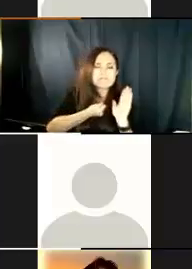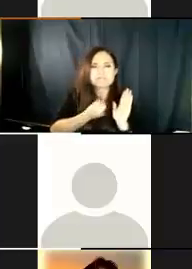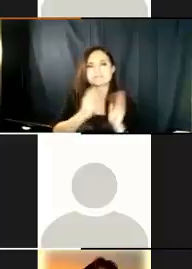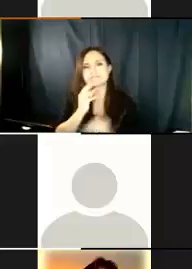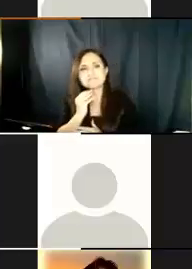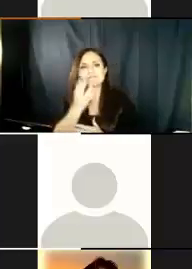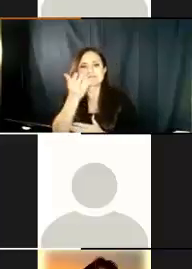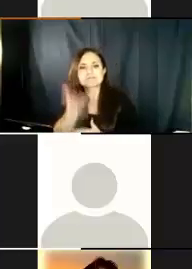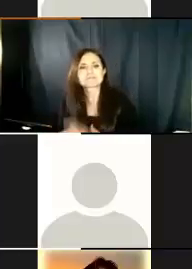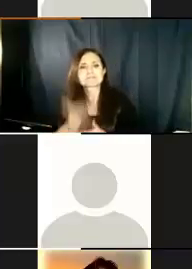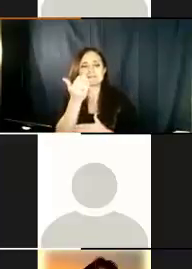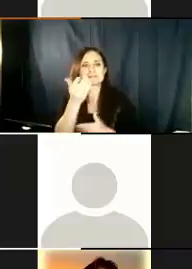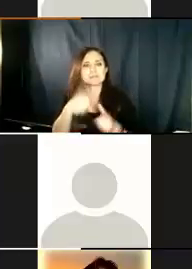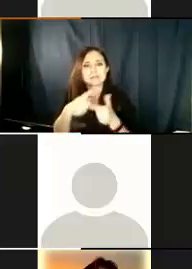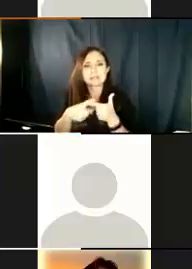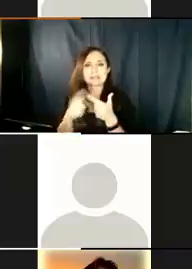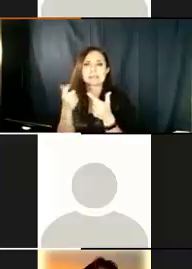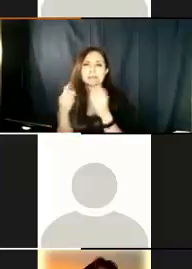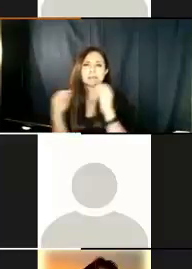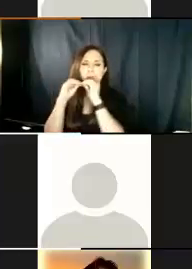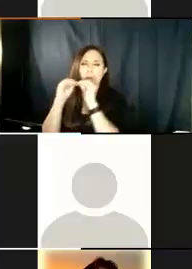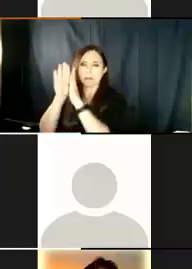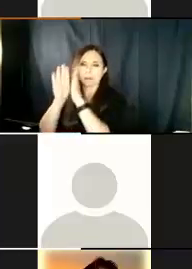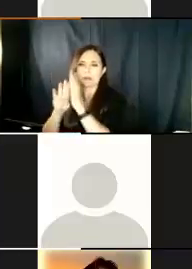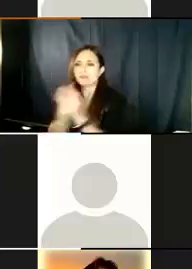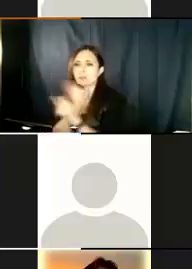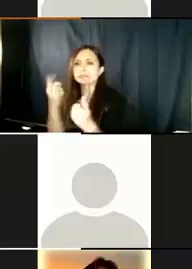get a little bit more background about everyone who's in the room today.